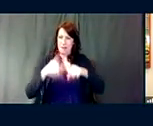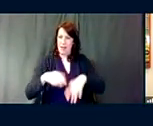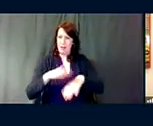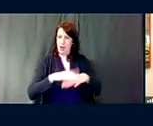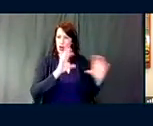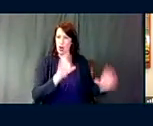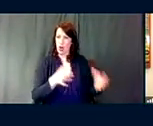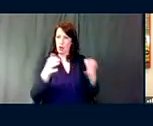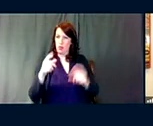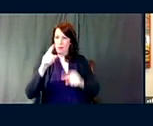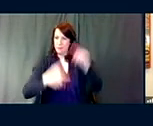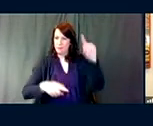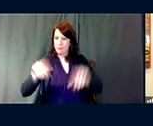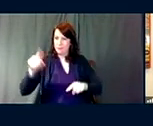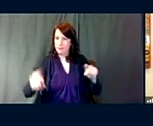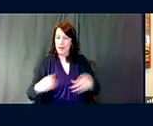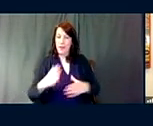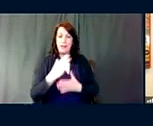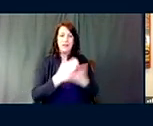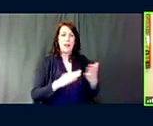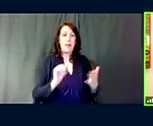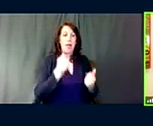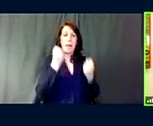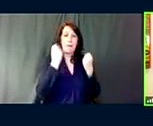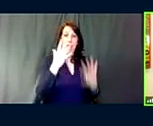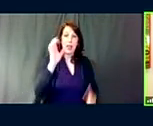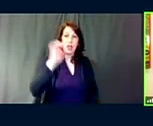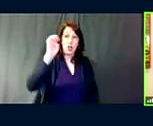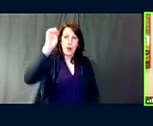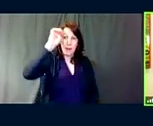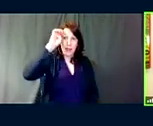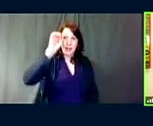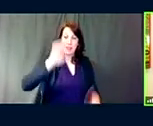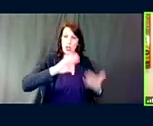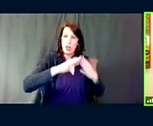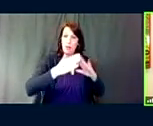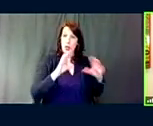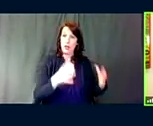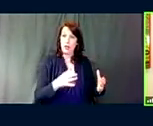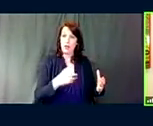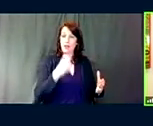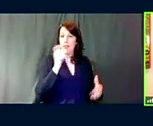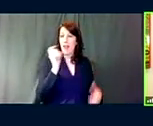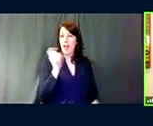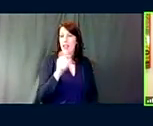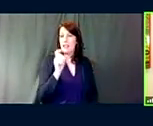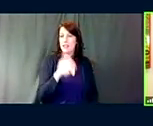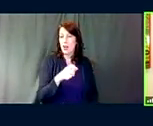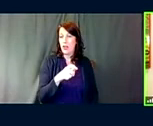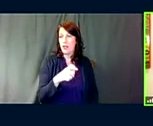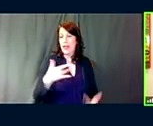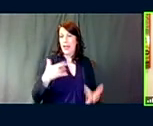ANCESTRY, IT DOES DIFFER ACROSS GROUPS. YOU KNOW, SOME GROUPS LIKE FOR INSTANCE MANY EUROPEAN